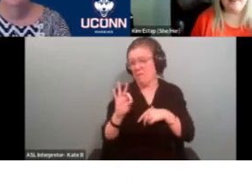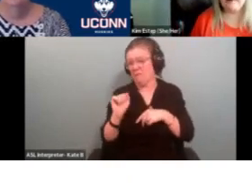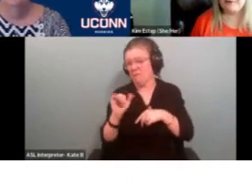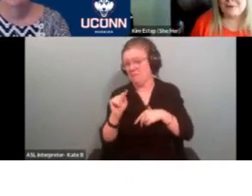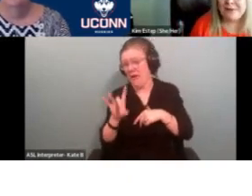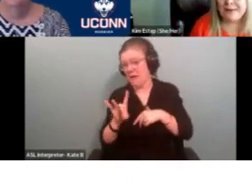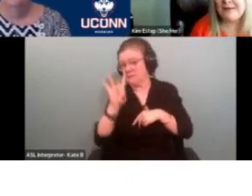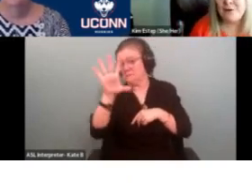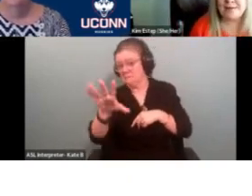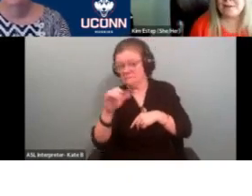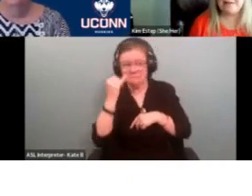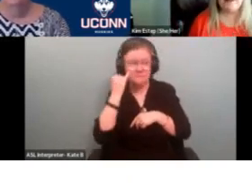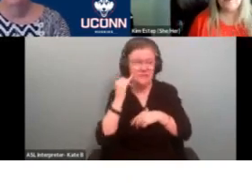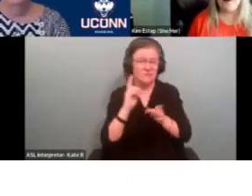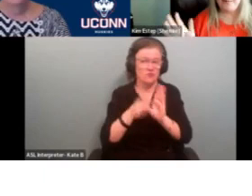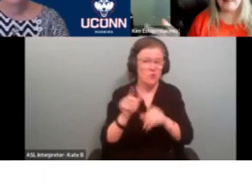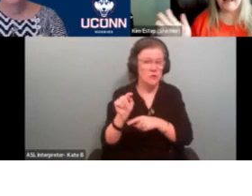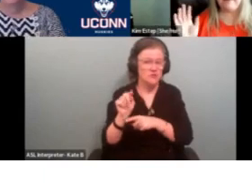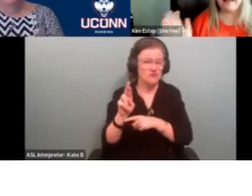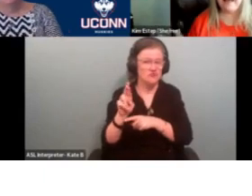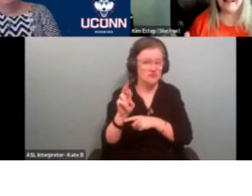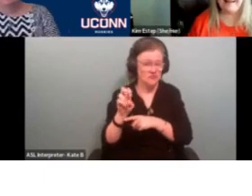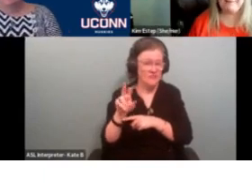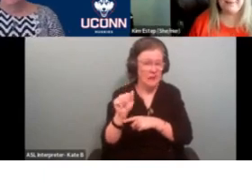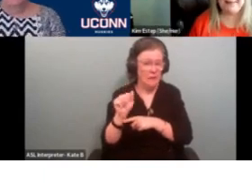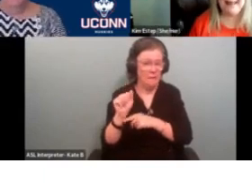wraparound trivia question, you all will have a leg up with